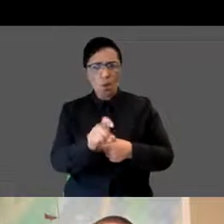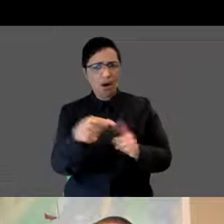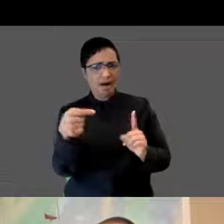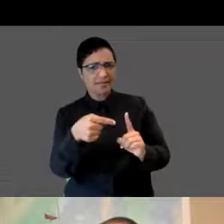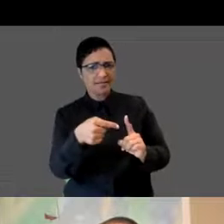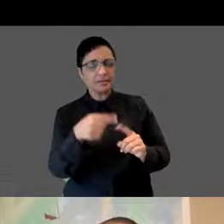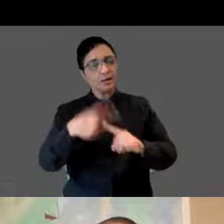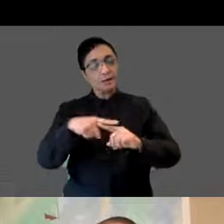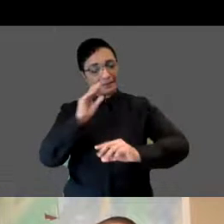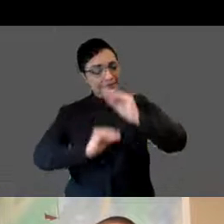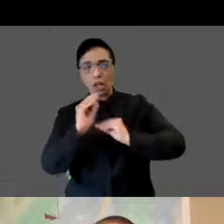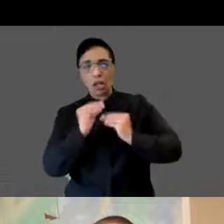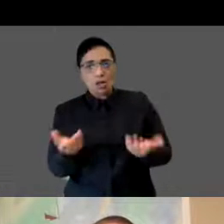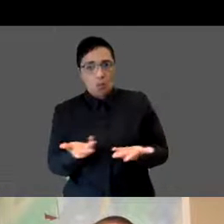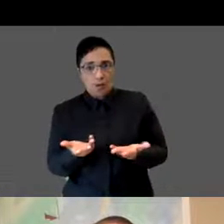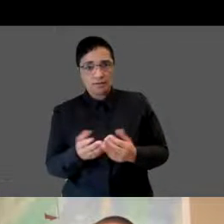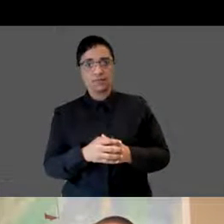that they learned by using it.